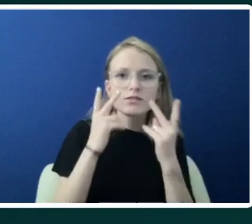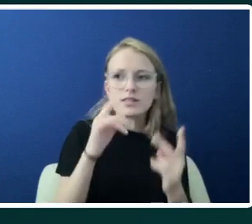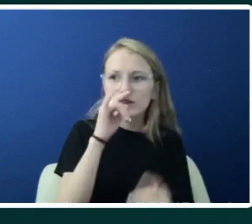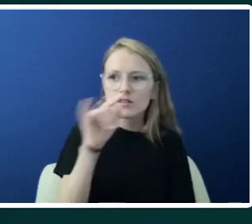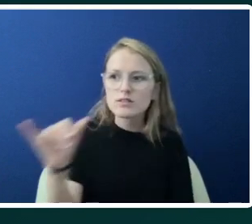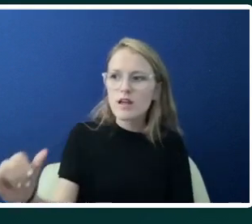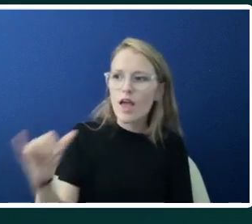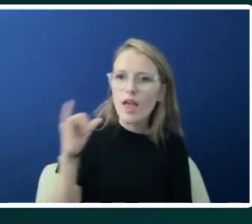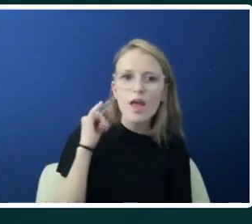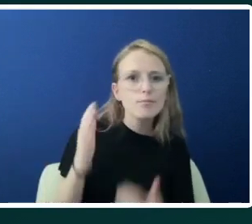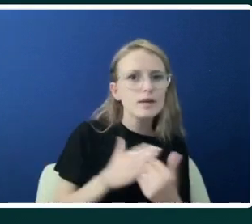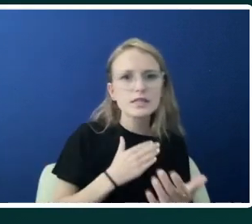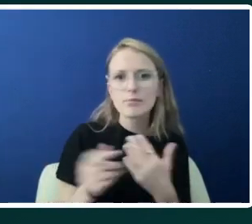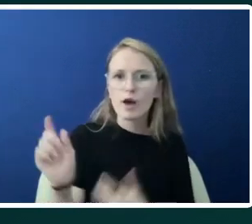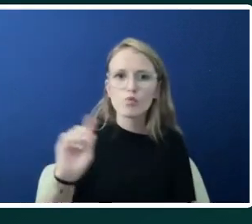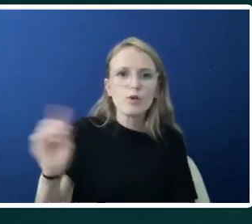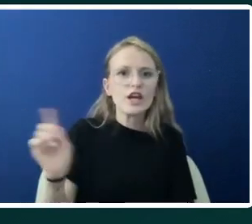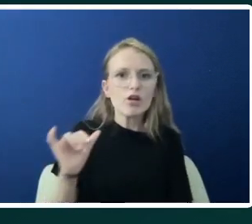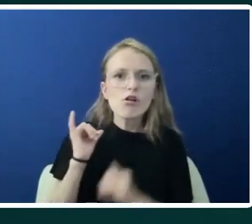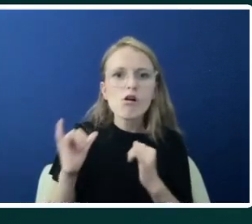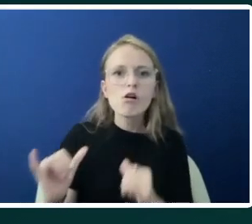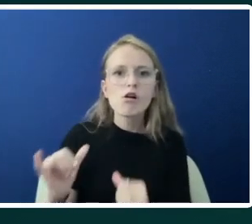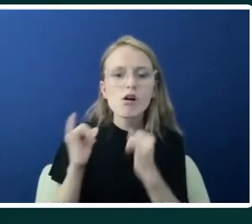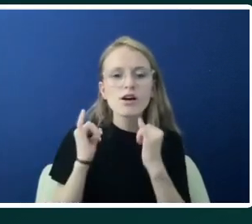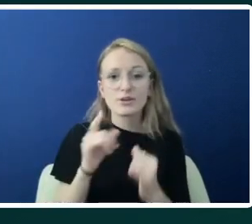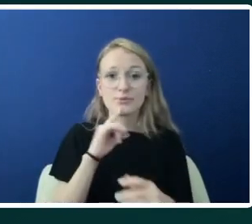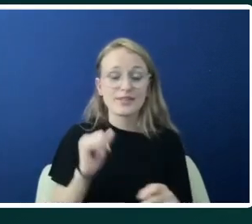was a huge eye-opening experience, I think for them. Because that was the biggest thing,